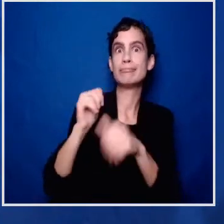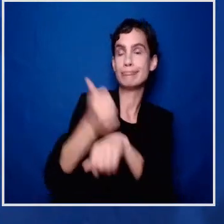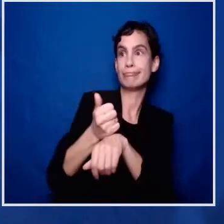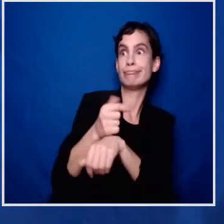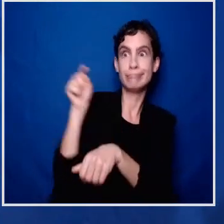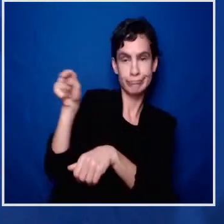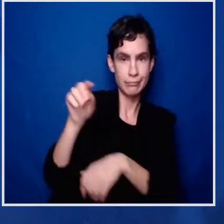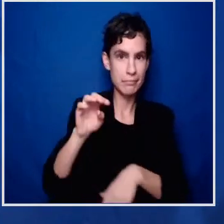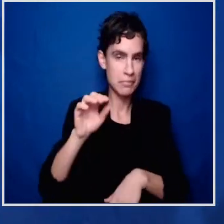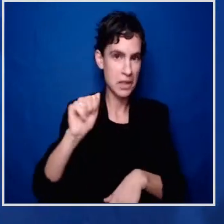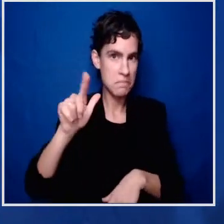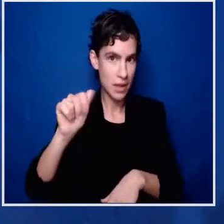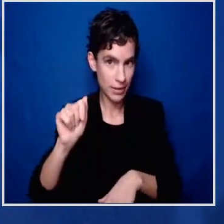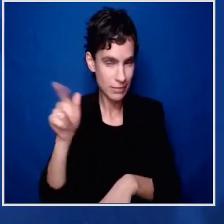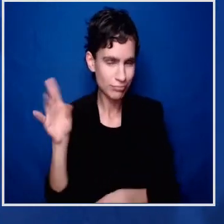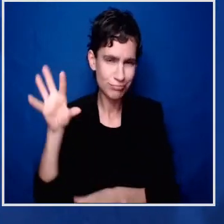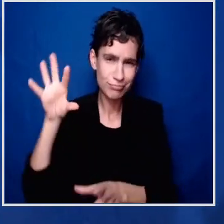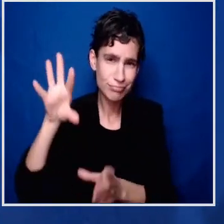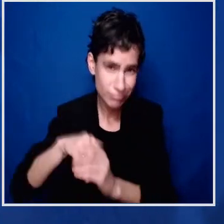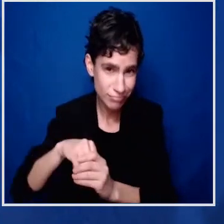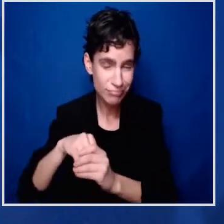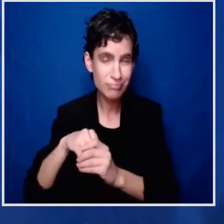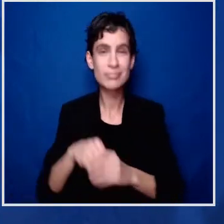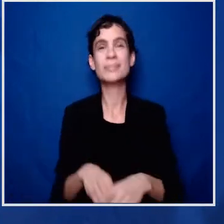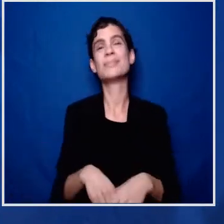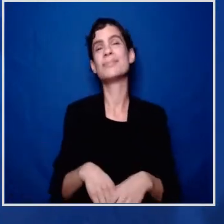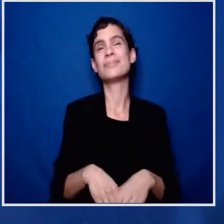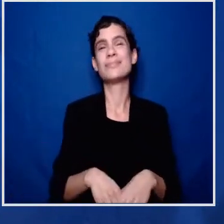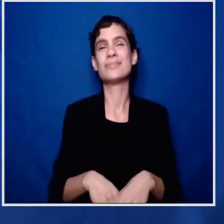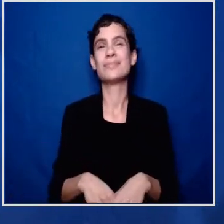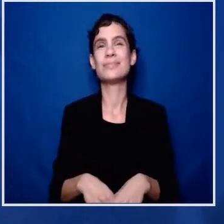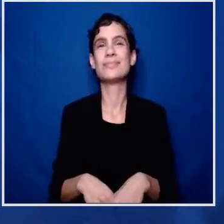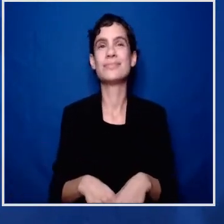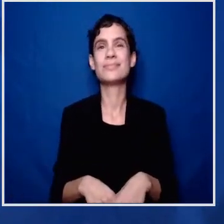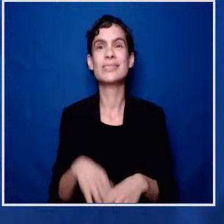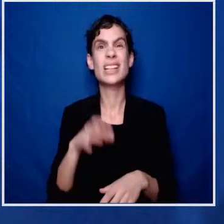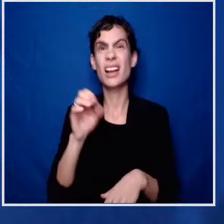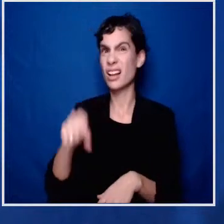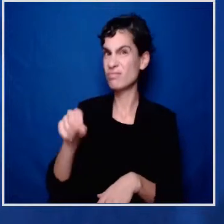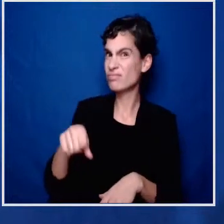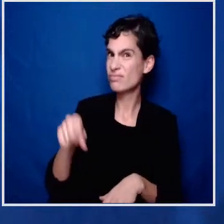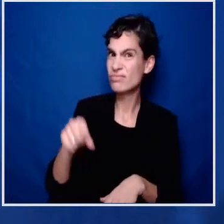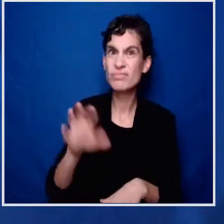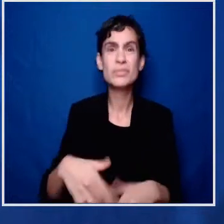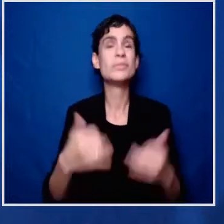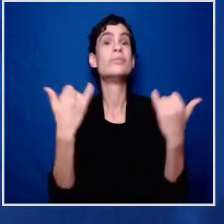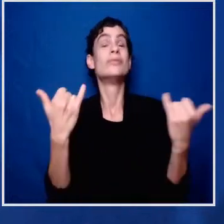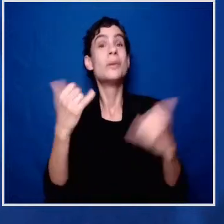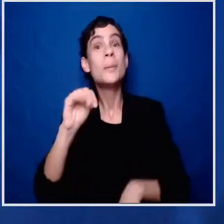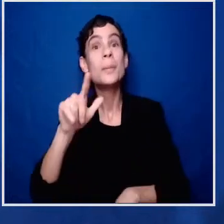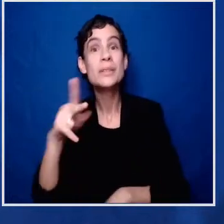YES, IT IS SO GREAT TO LEARN